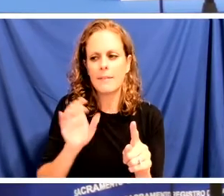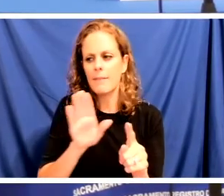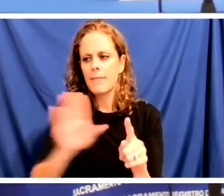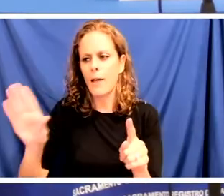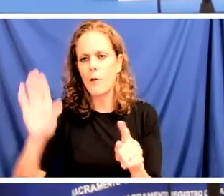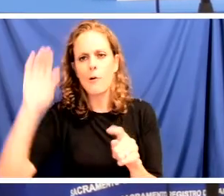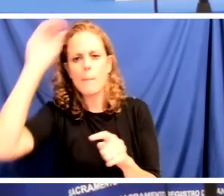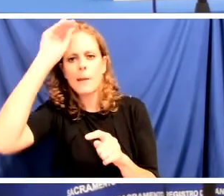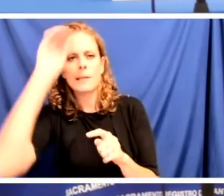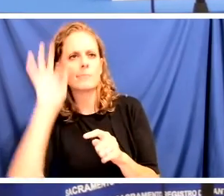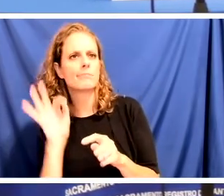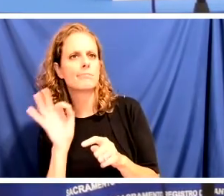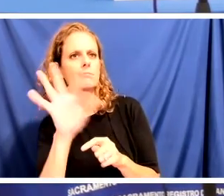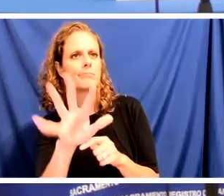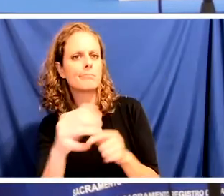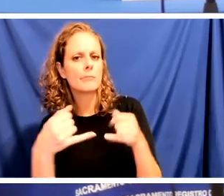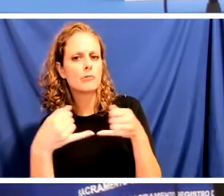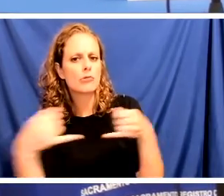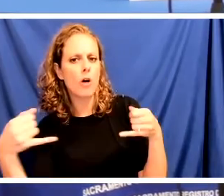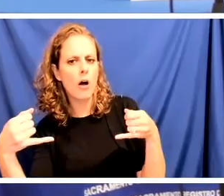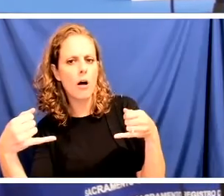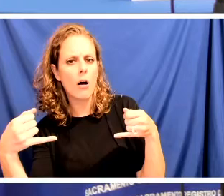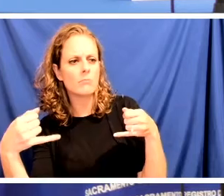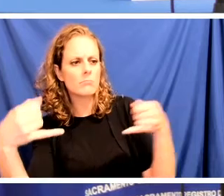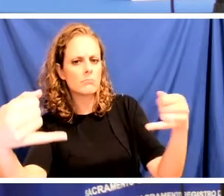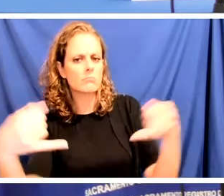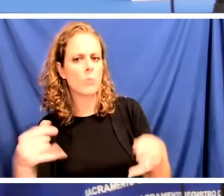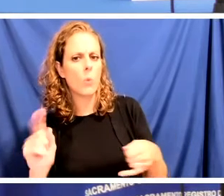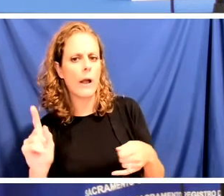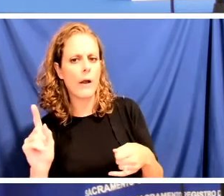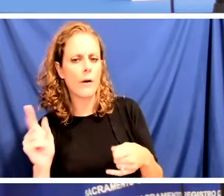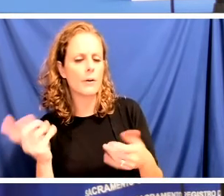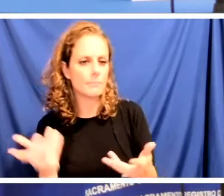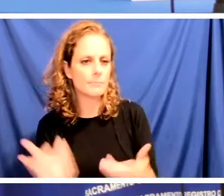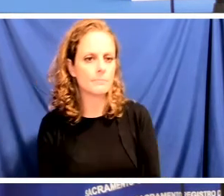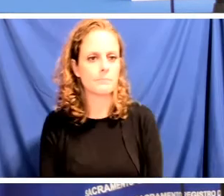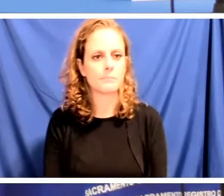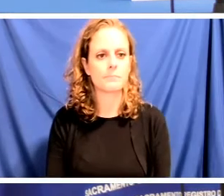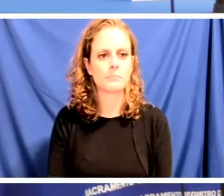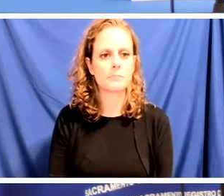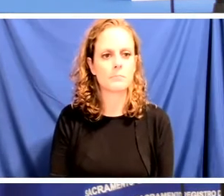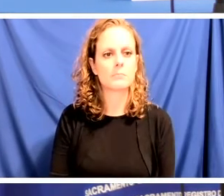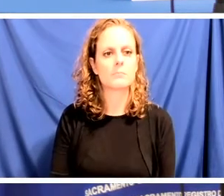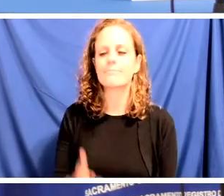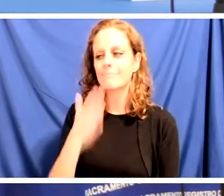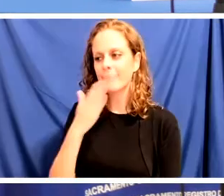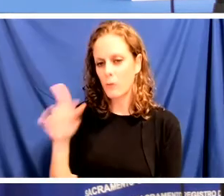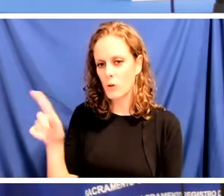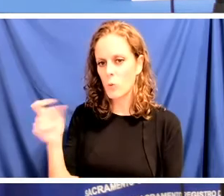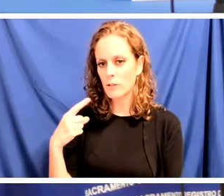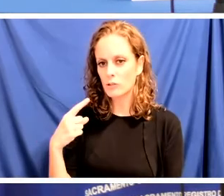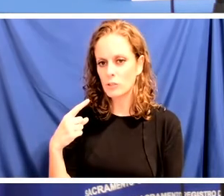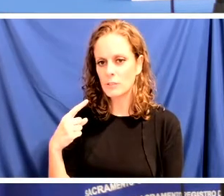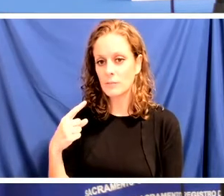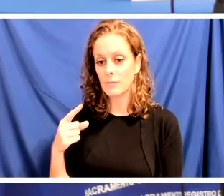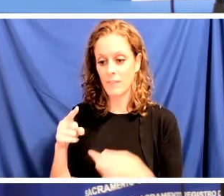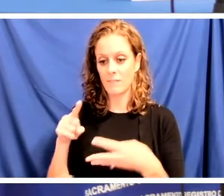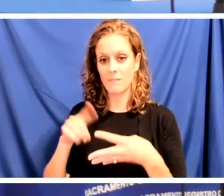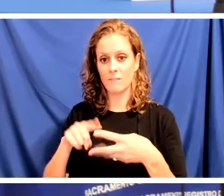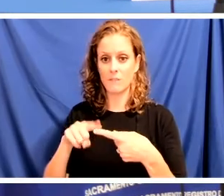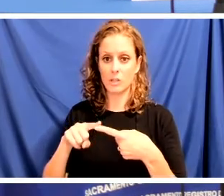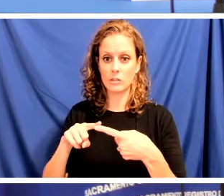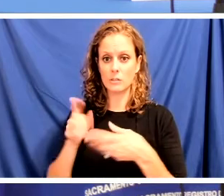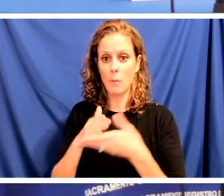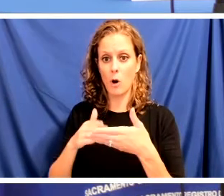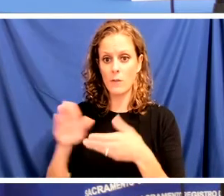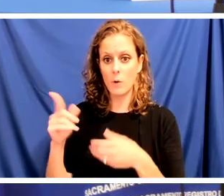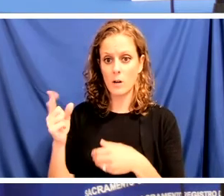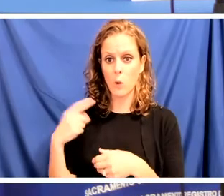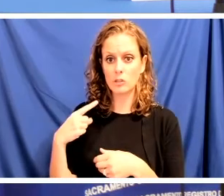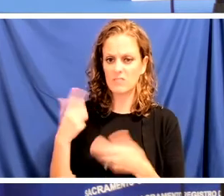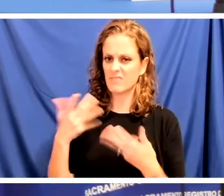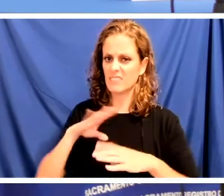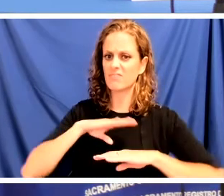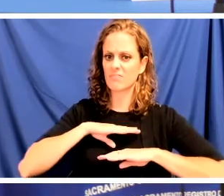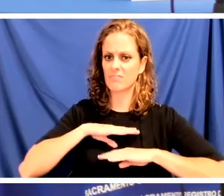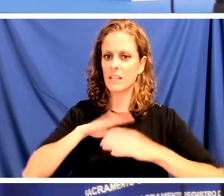So thank you for the question, I think that the first part was actually addressed pretty well by by Doug in terms of the interest of keeping communities of interest whole.